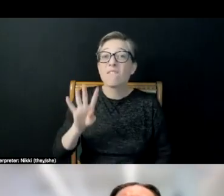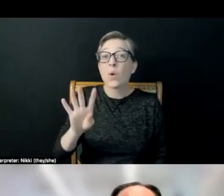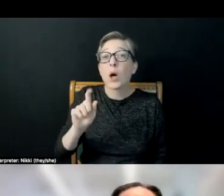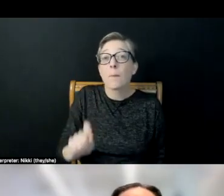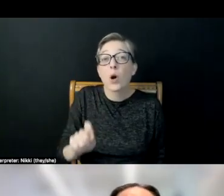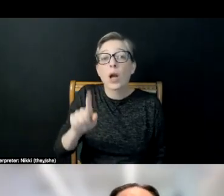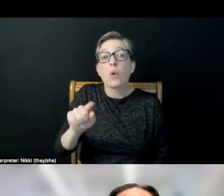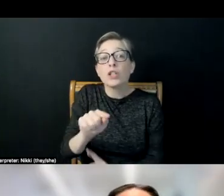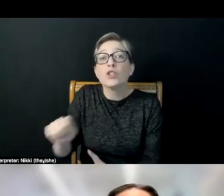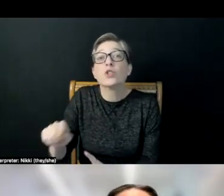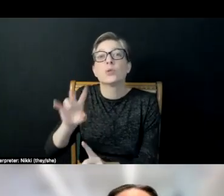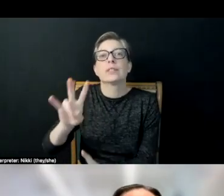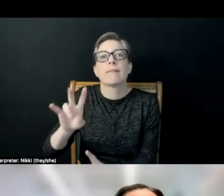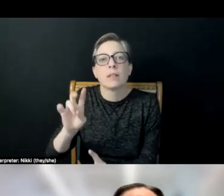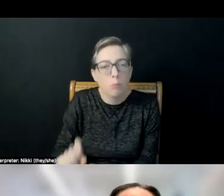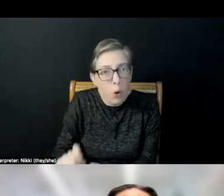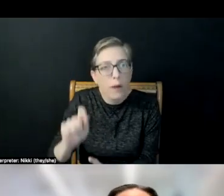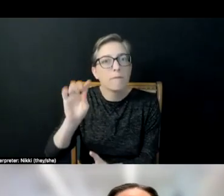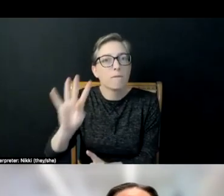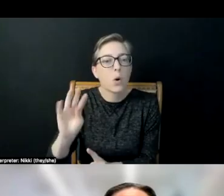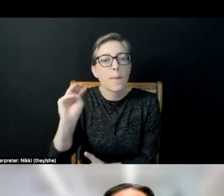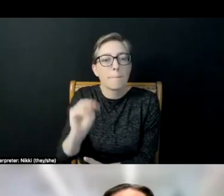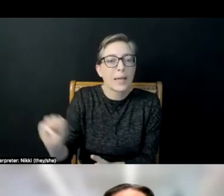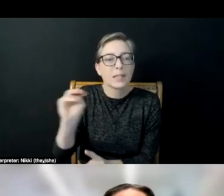This is a wide figure and it's all inclusive of many disabilities,